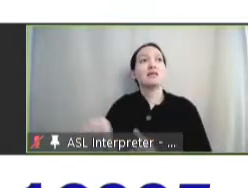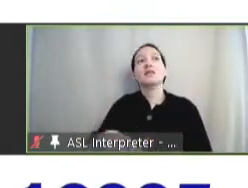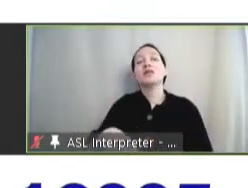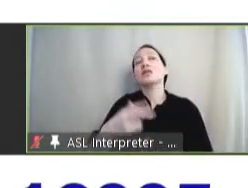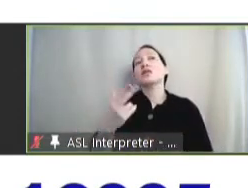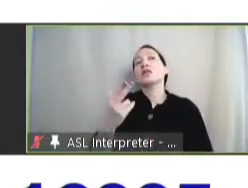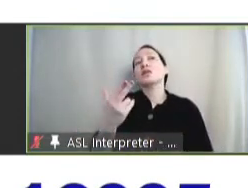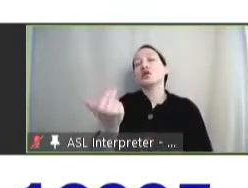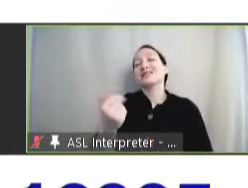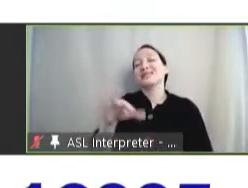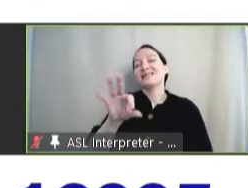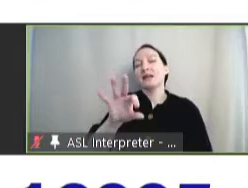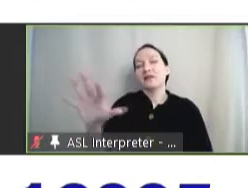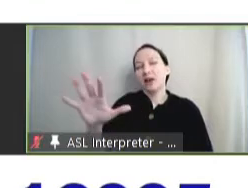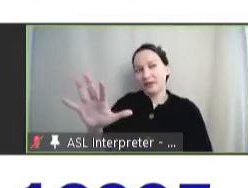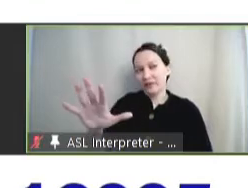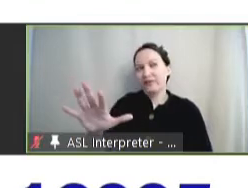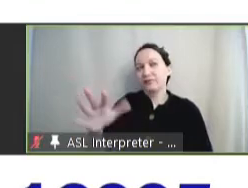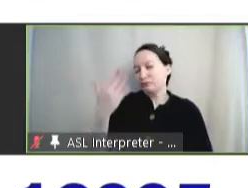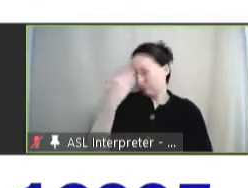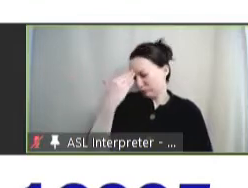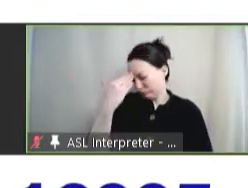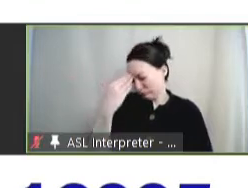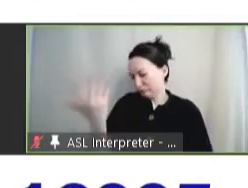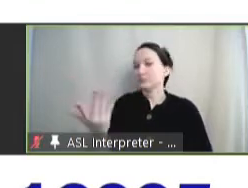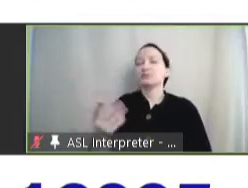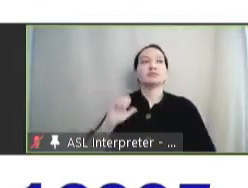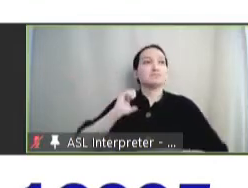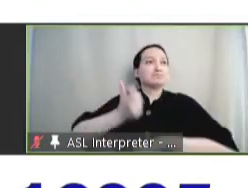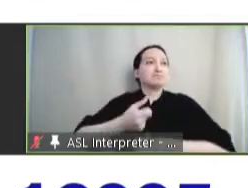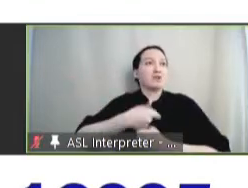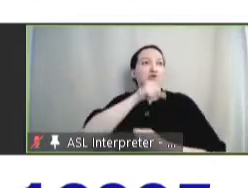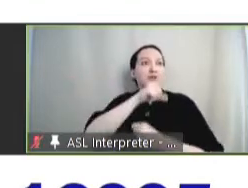which I'm sure you're familiar with. You know, ensuring an equitable pandemic